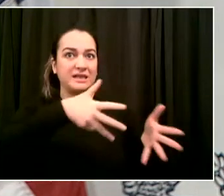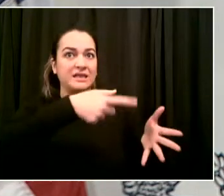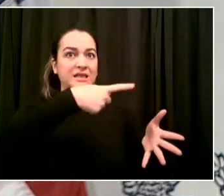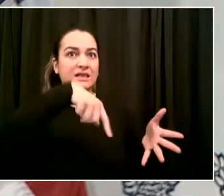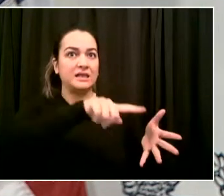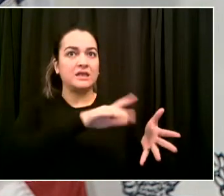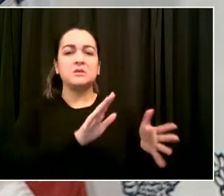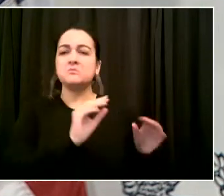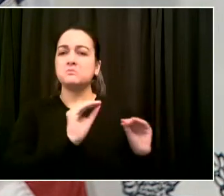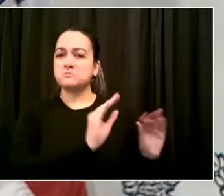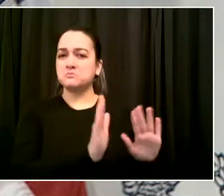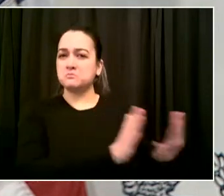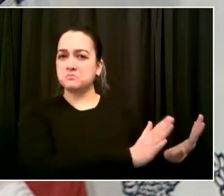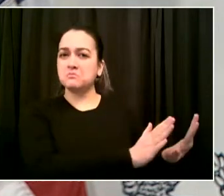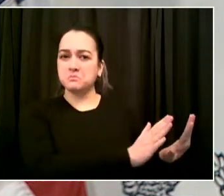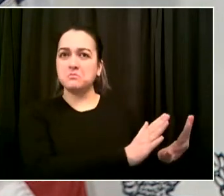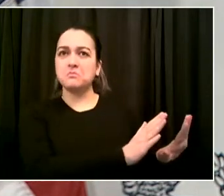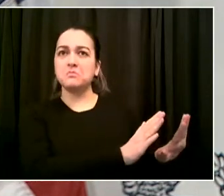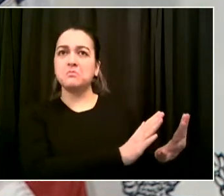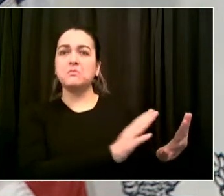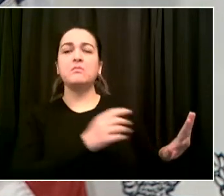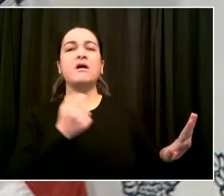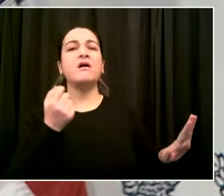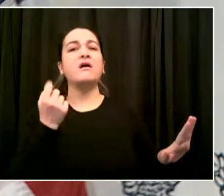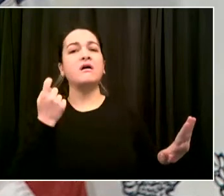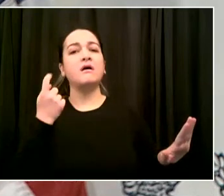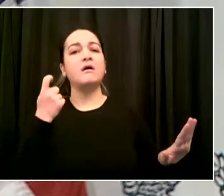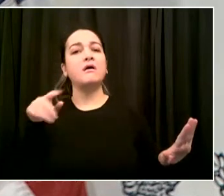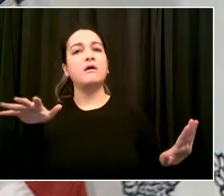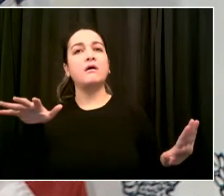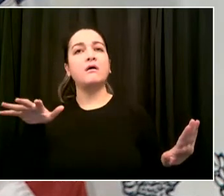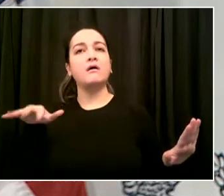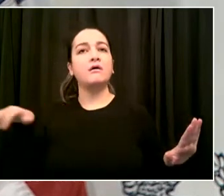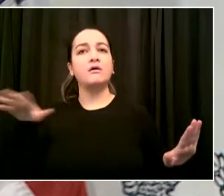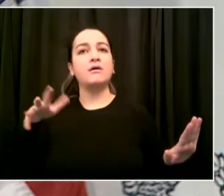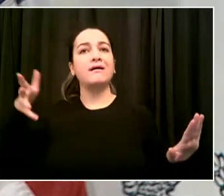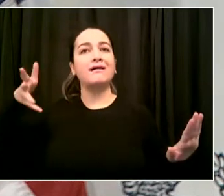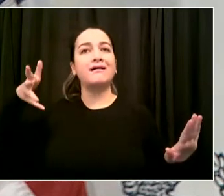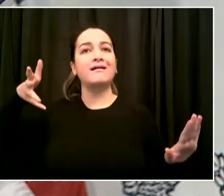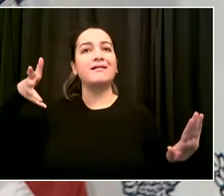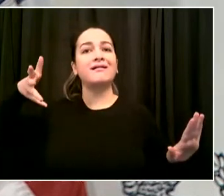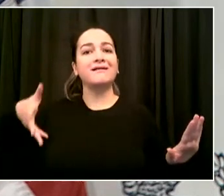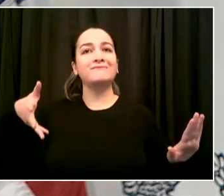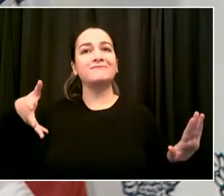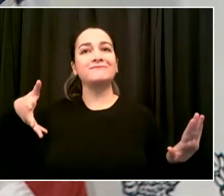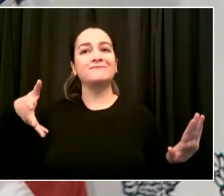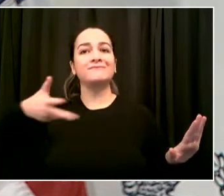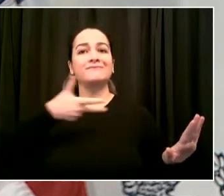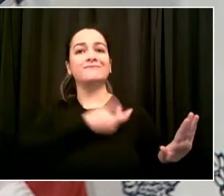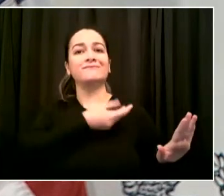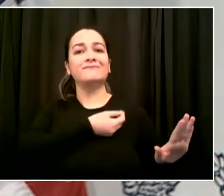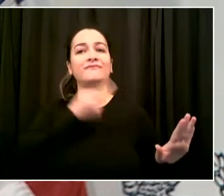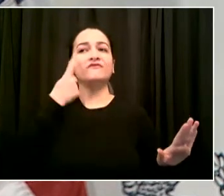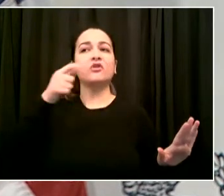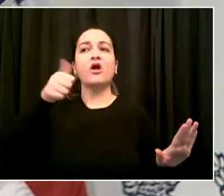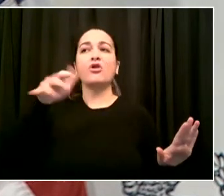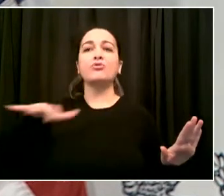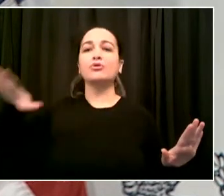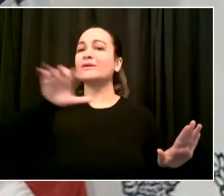HOW MANY DOSES ARE THERE EACH DAY ATAT THEHE CITI SITE THAT GET DISCARDED BECAUSE FOR